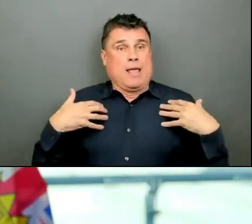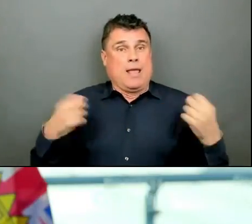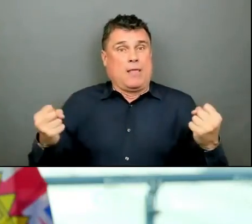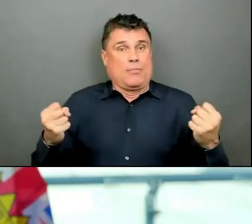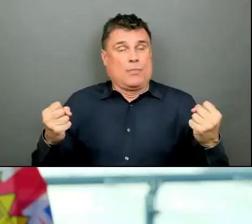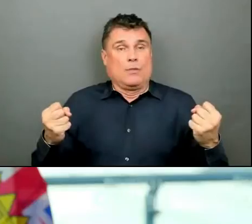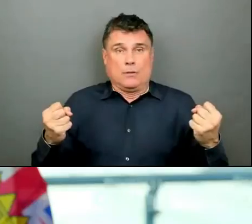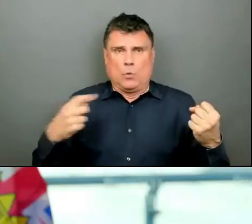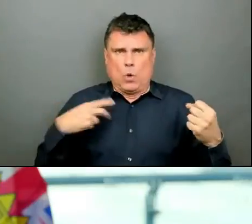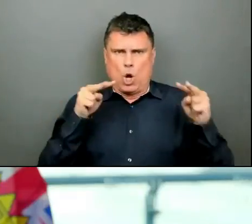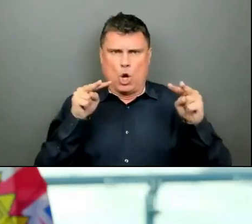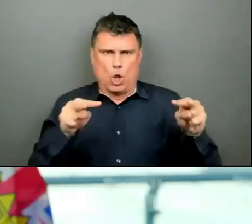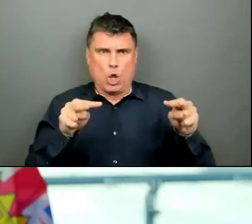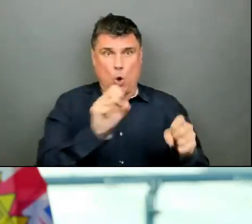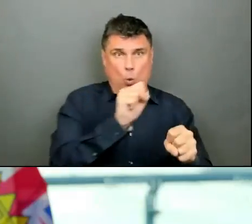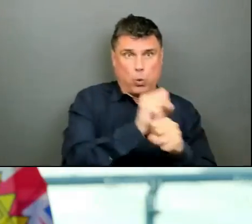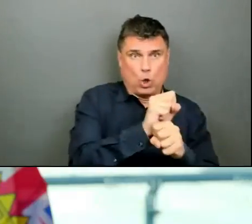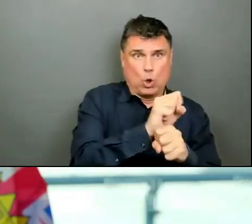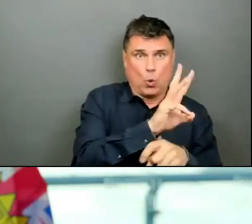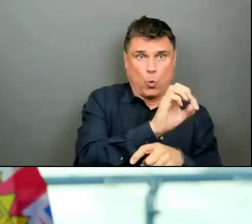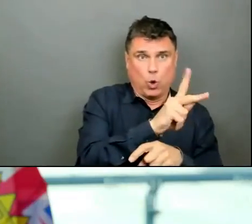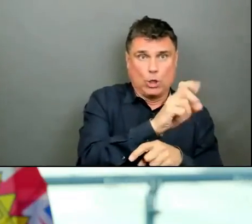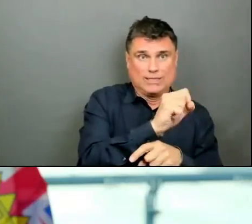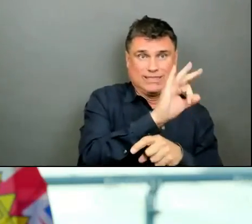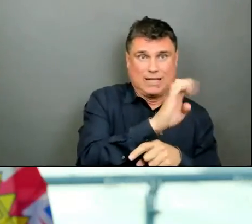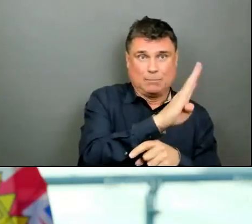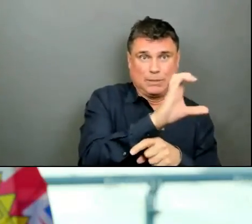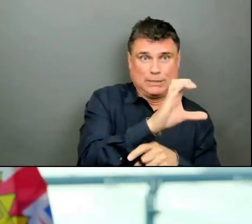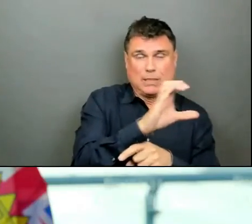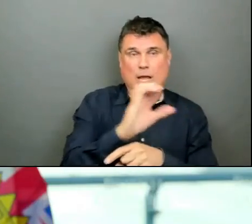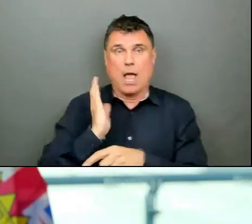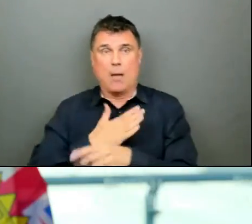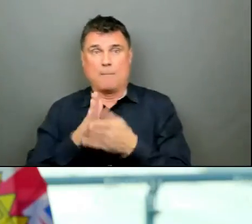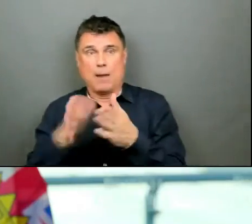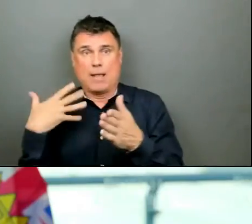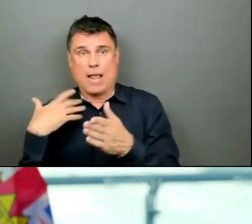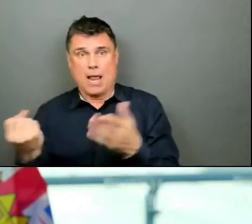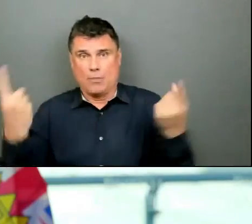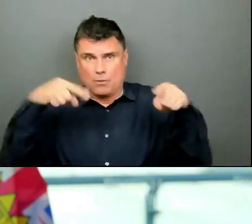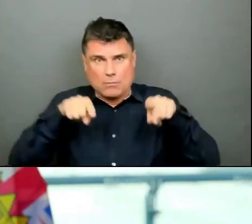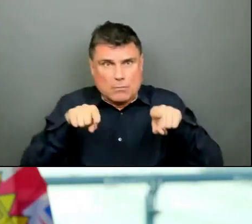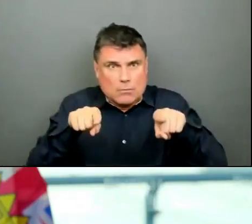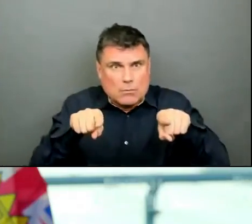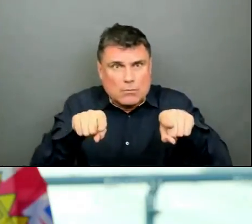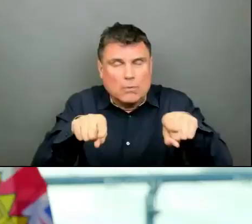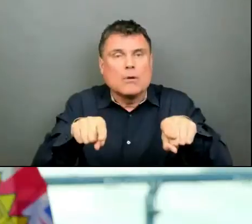we have, it is the fact that our public health response is now more aligned with work safe